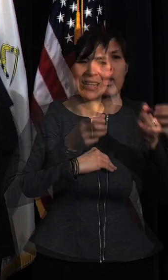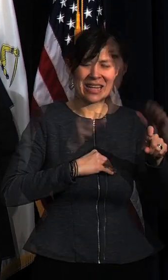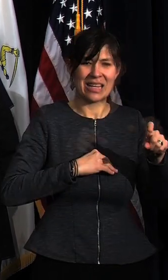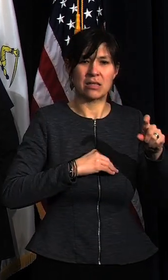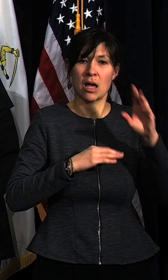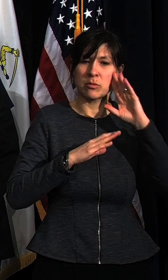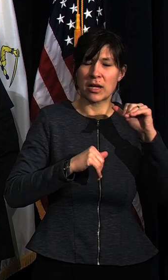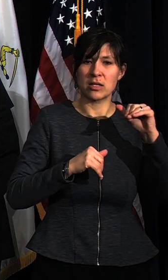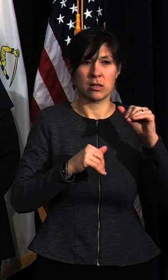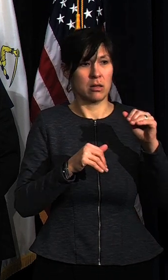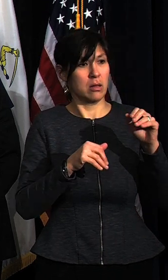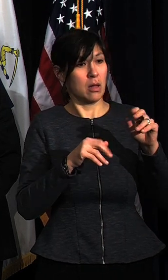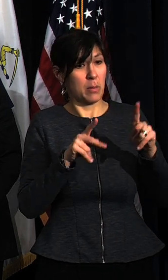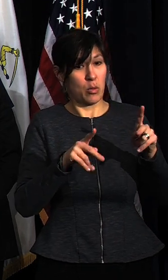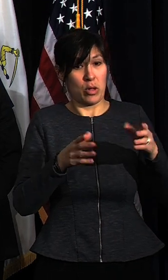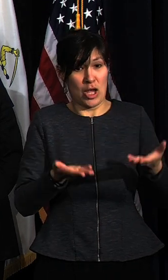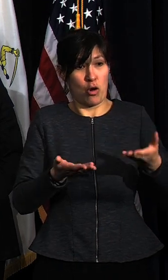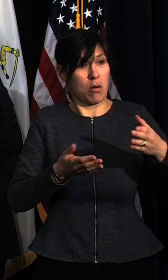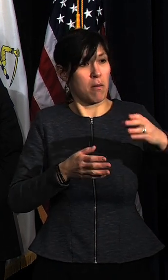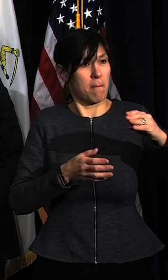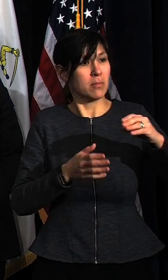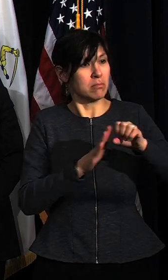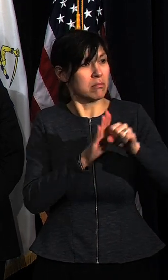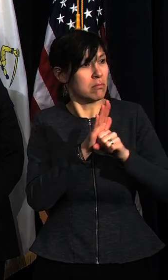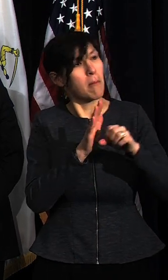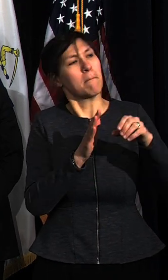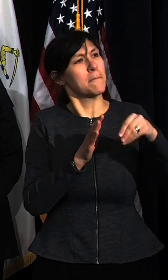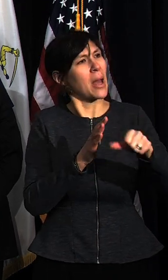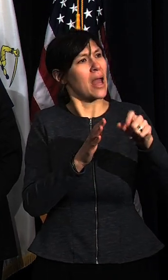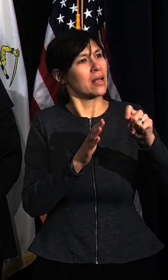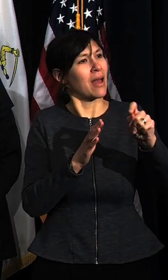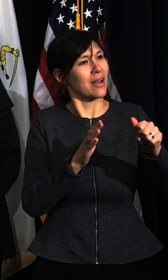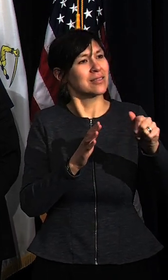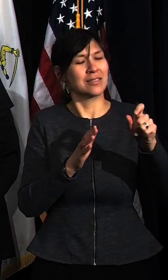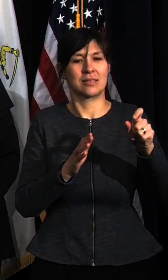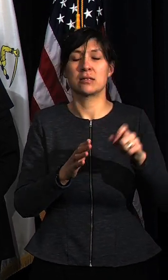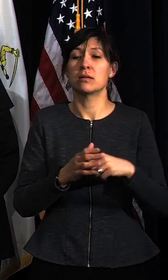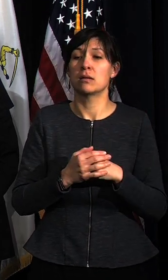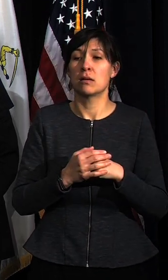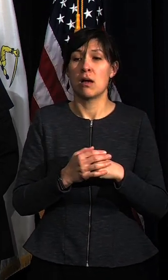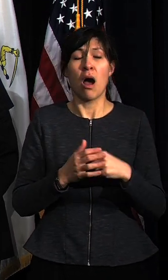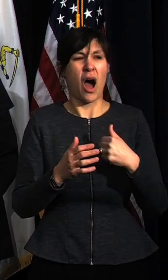Finally, the panel's findings make clear, at least to me, that the T’s current way of